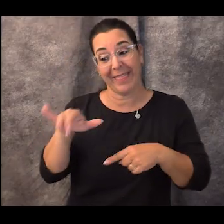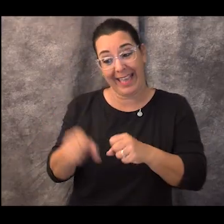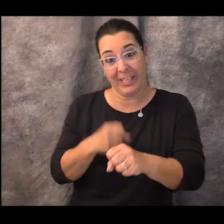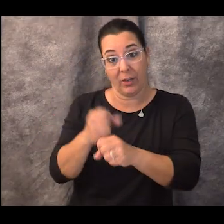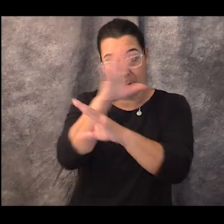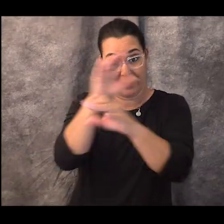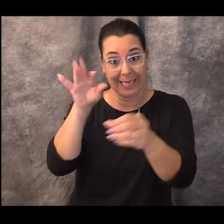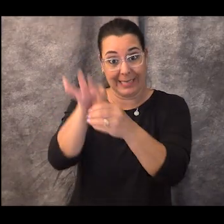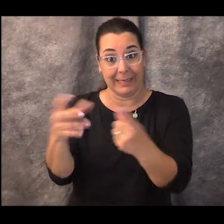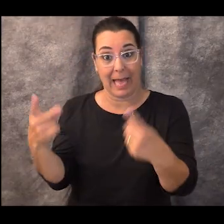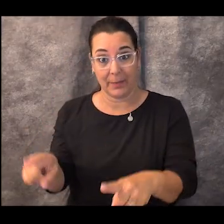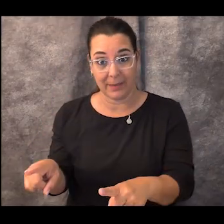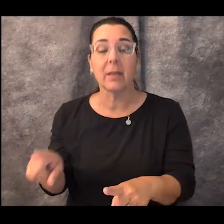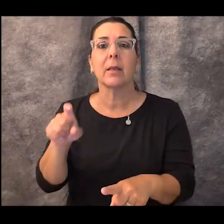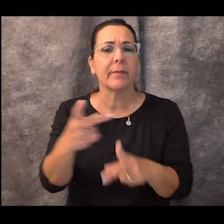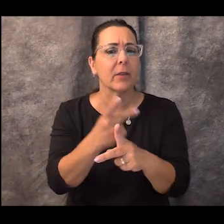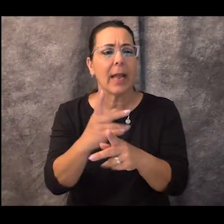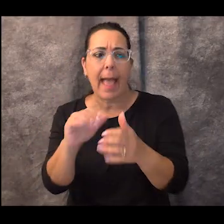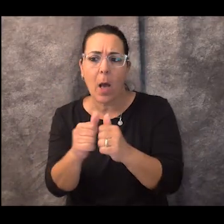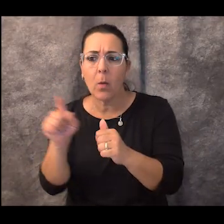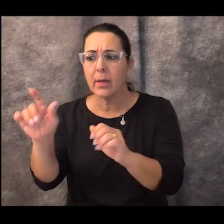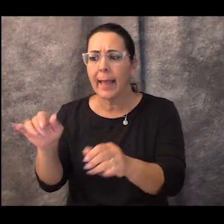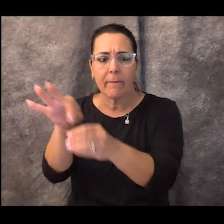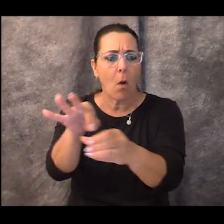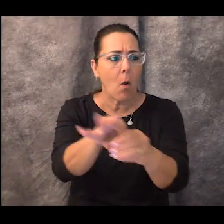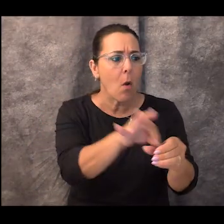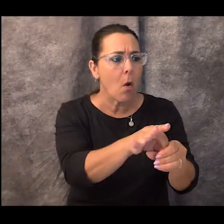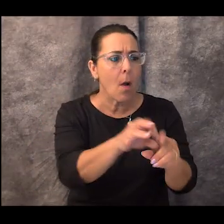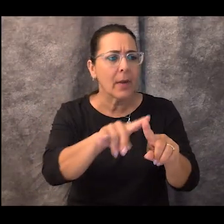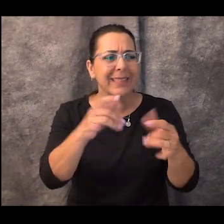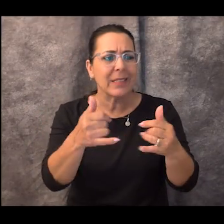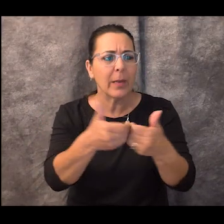how are we going to make sure everyone can still vote when we're supposed to, like, stay six feet apart and all that?